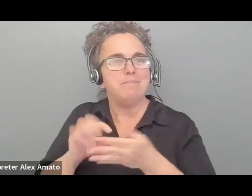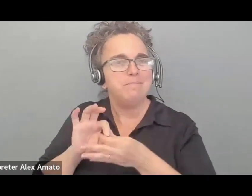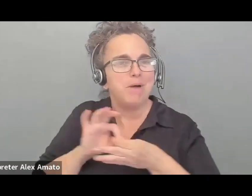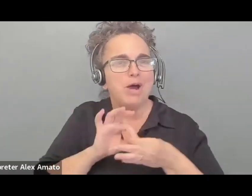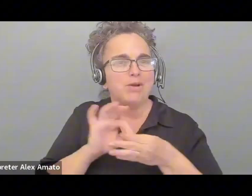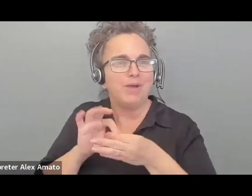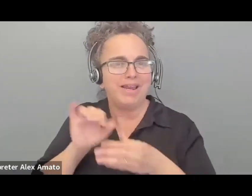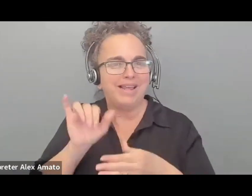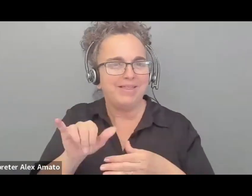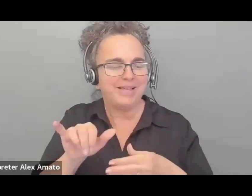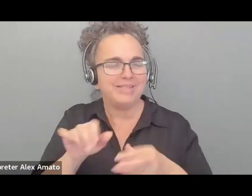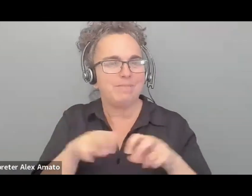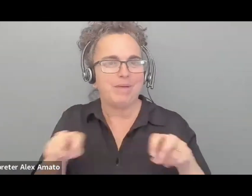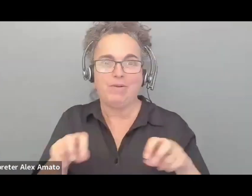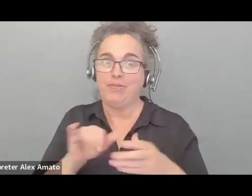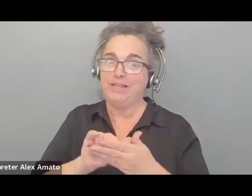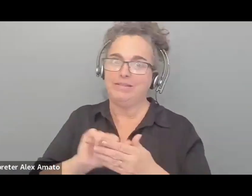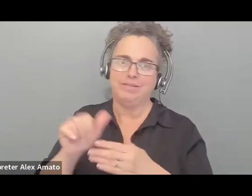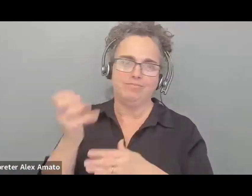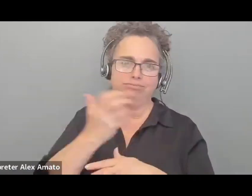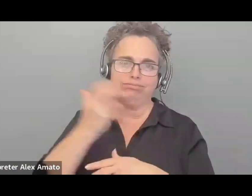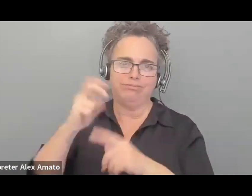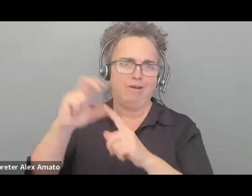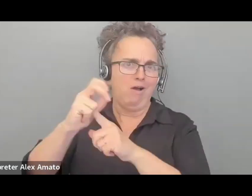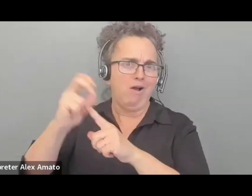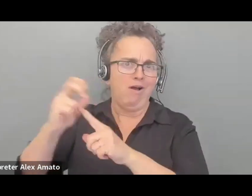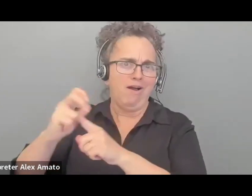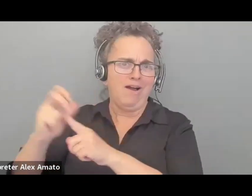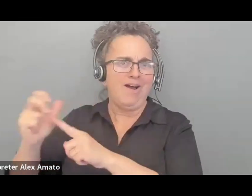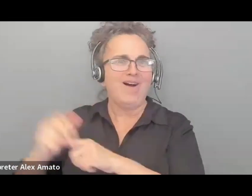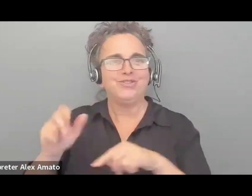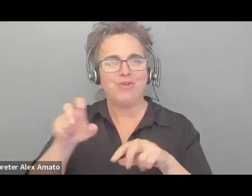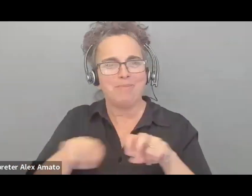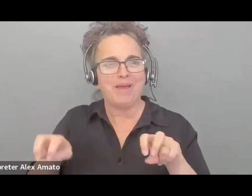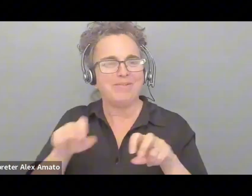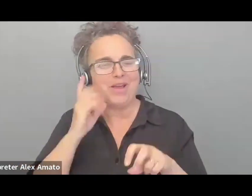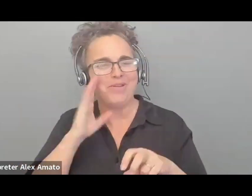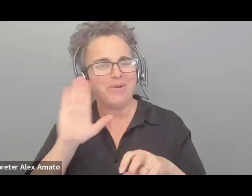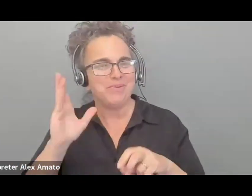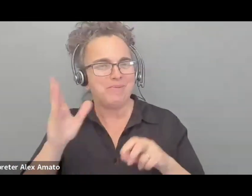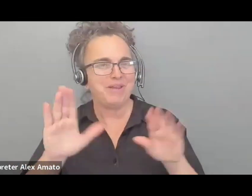I know it's going to be great. So with that Reginé, I'm going to turn it to you to introduce everyone.